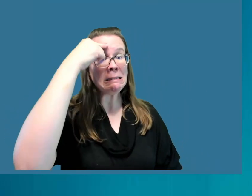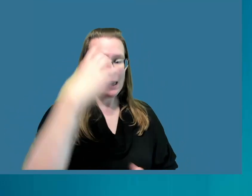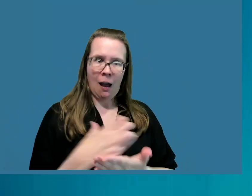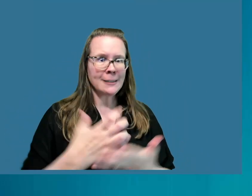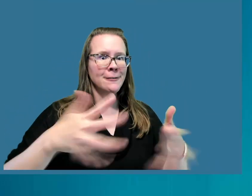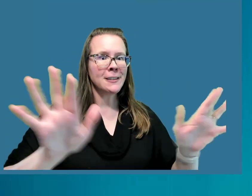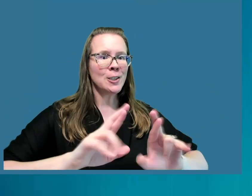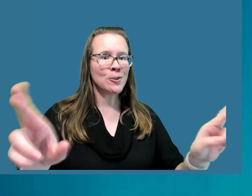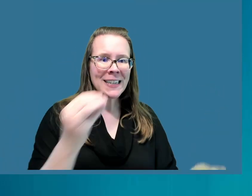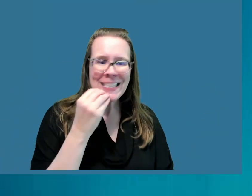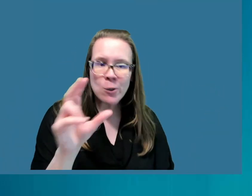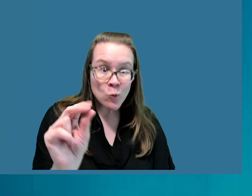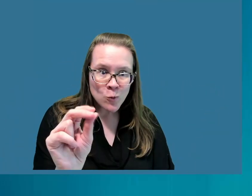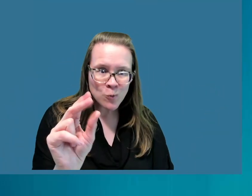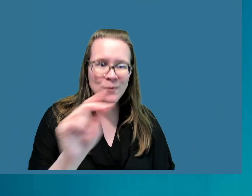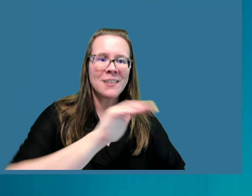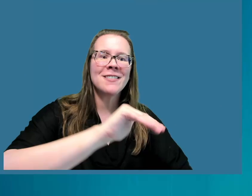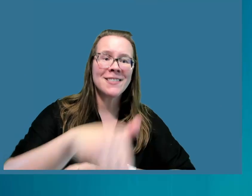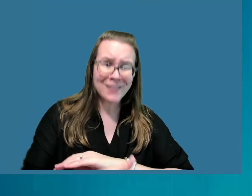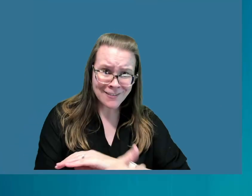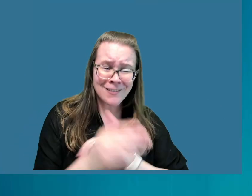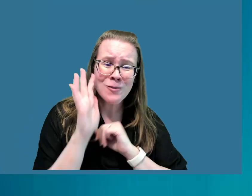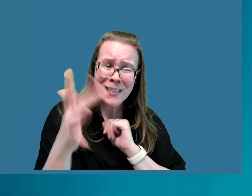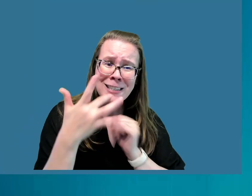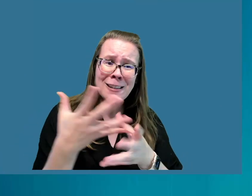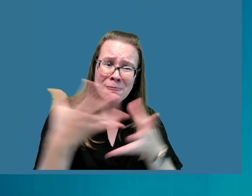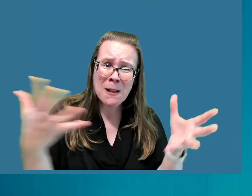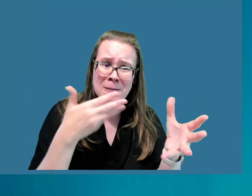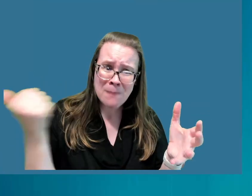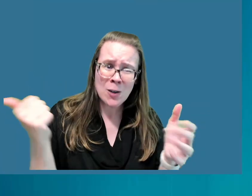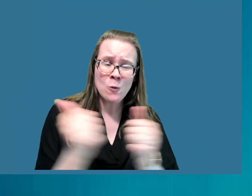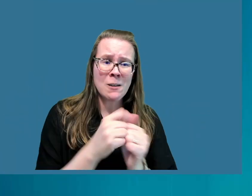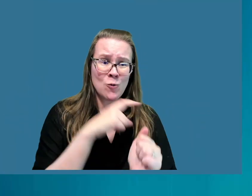But if you wait until they're dry, you'll be much happier. It'll taste much better, and that